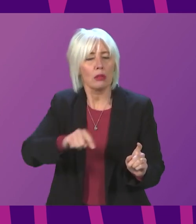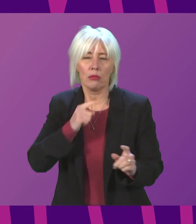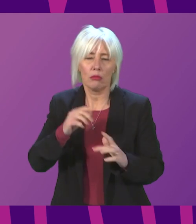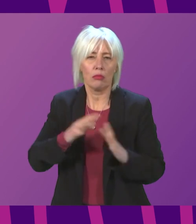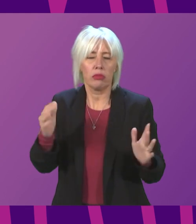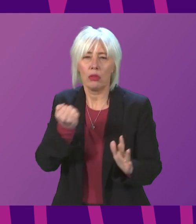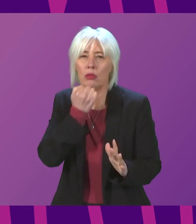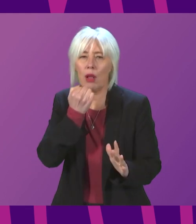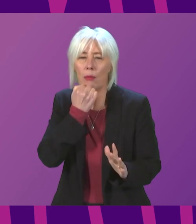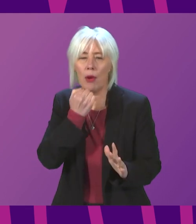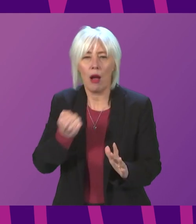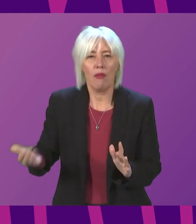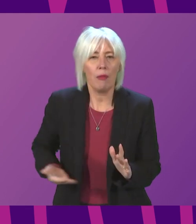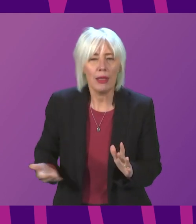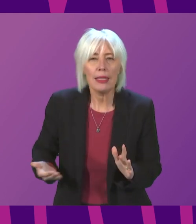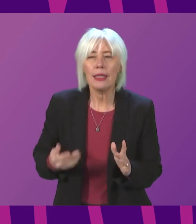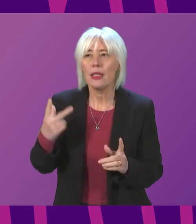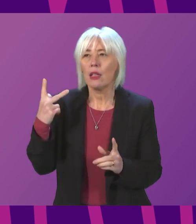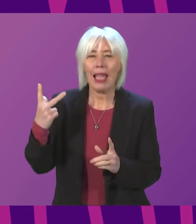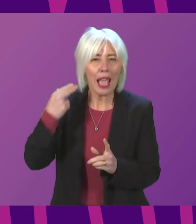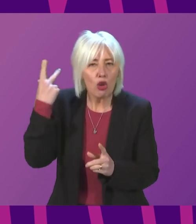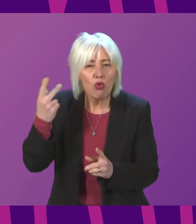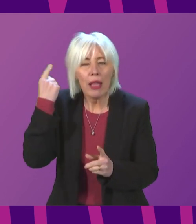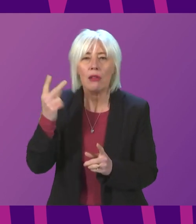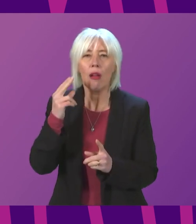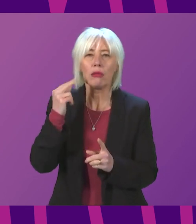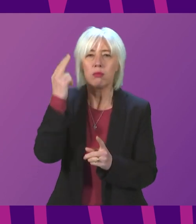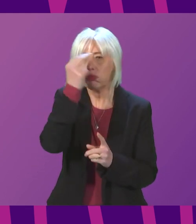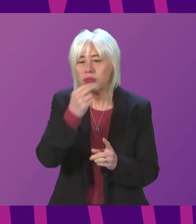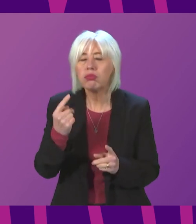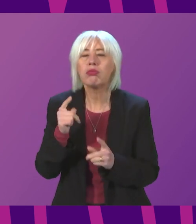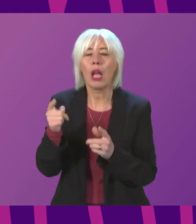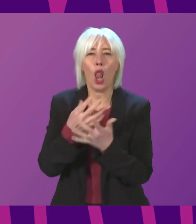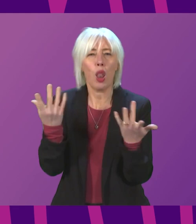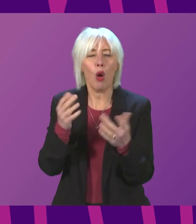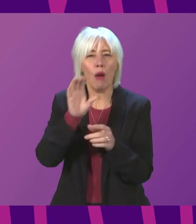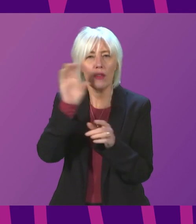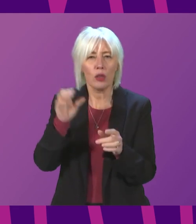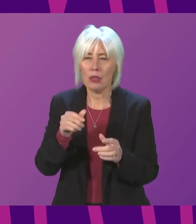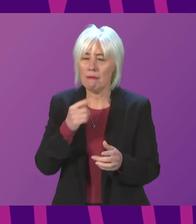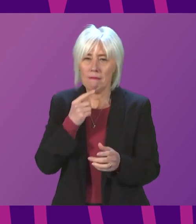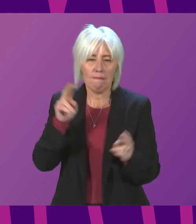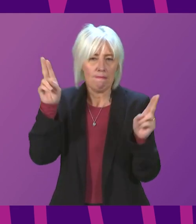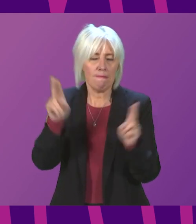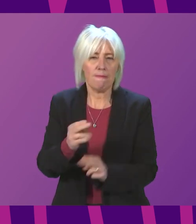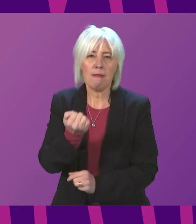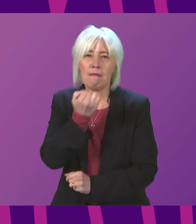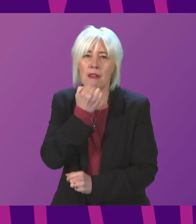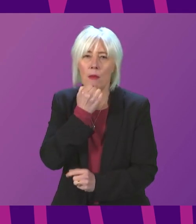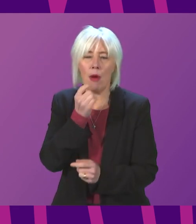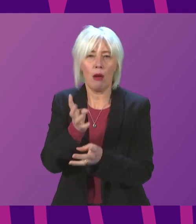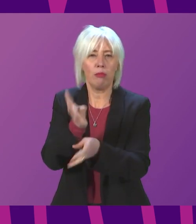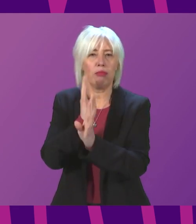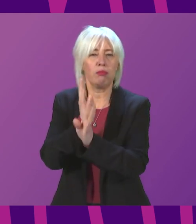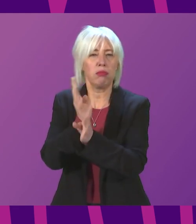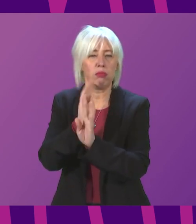such as salons and barbers are experiencing a lack of footfall due to the necessary precautions.